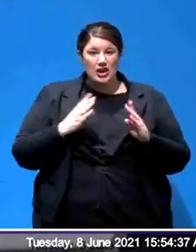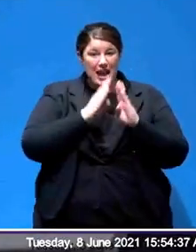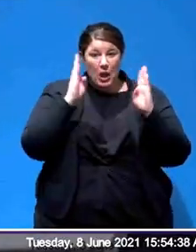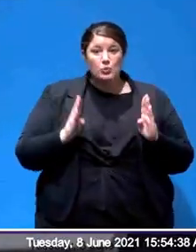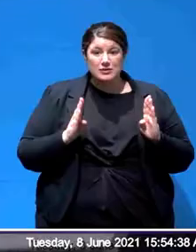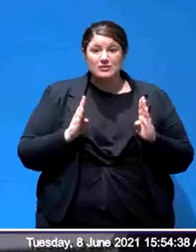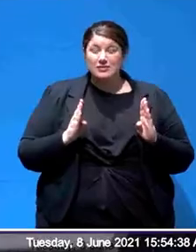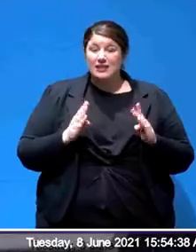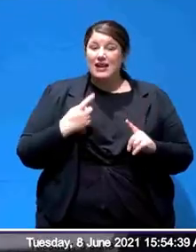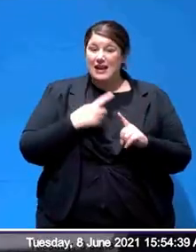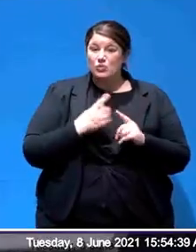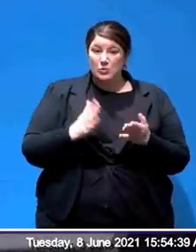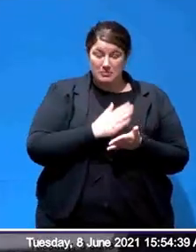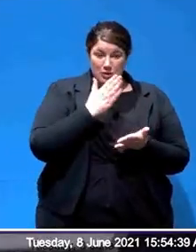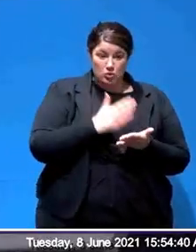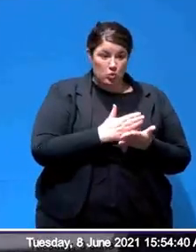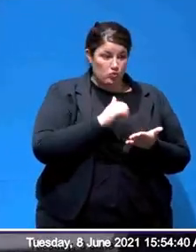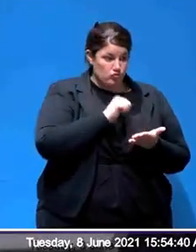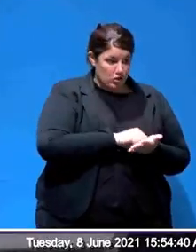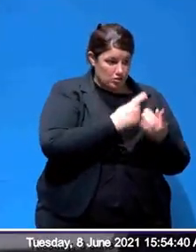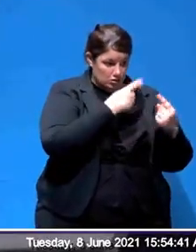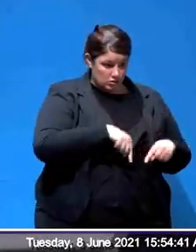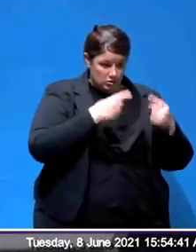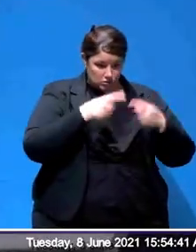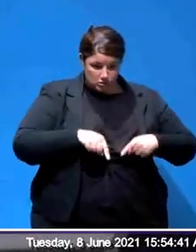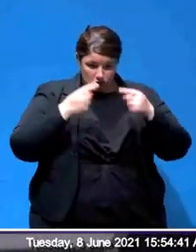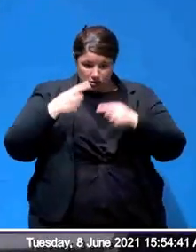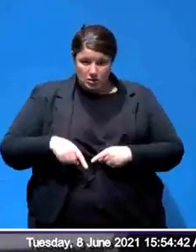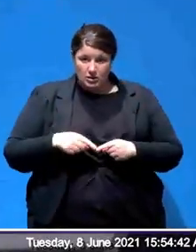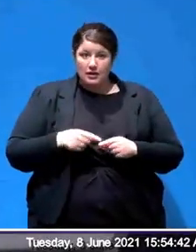to make sure that the right cash balance is in place between shifts, which as